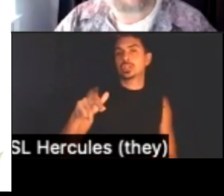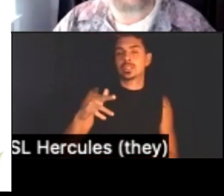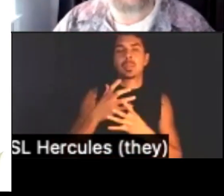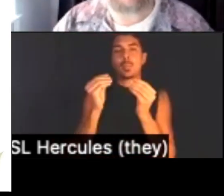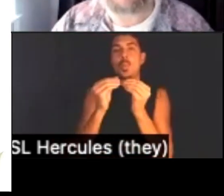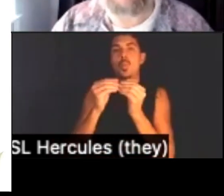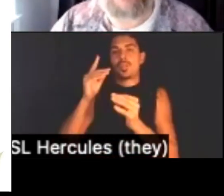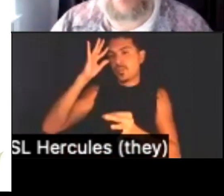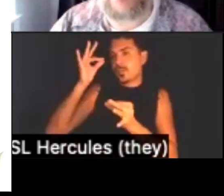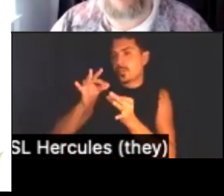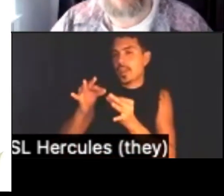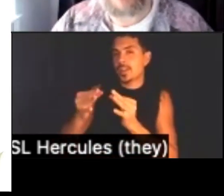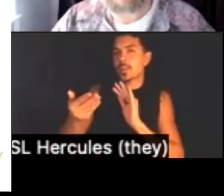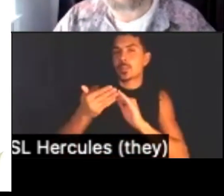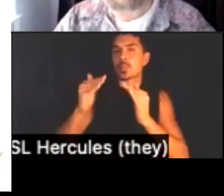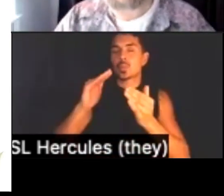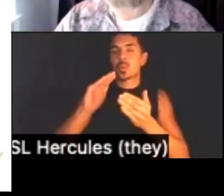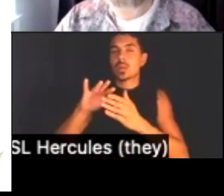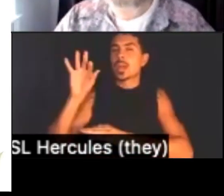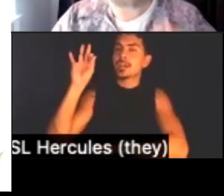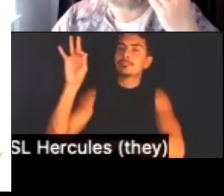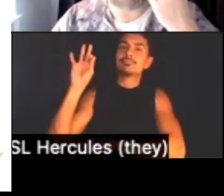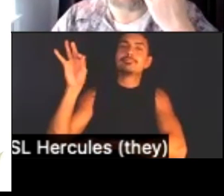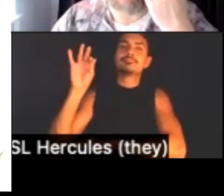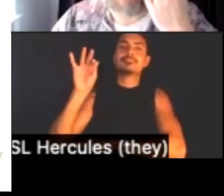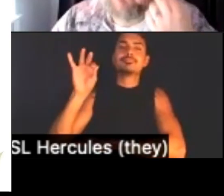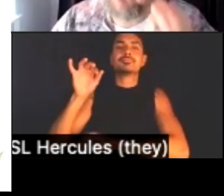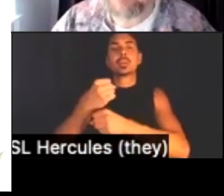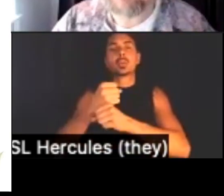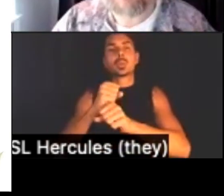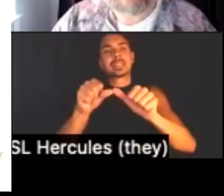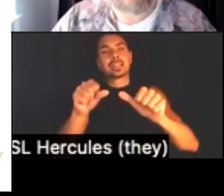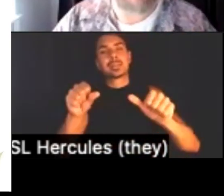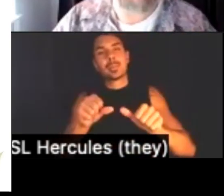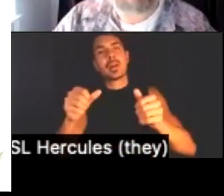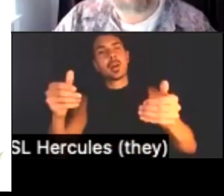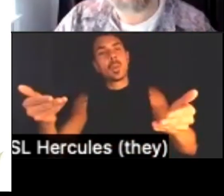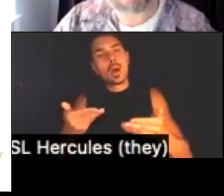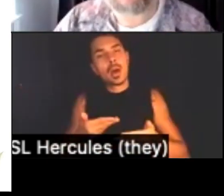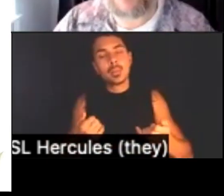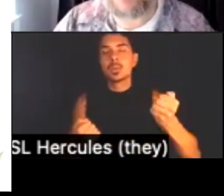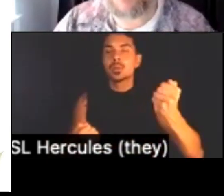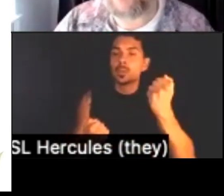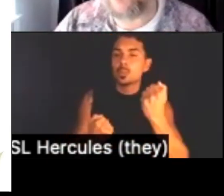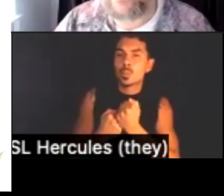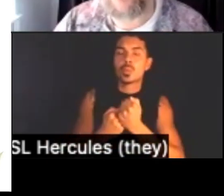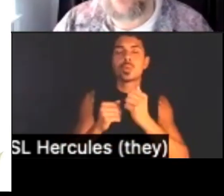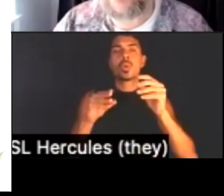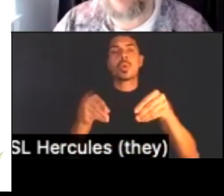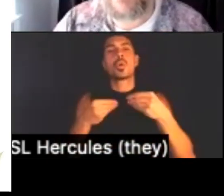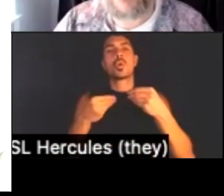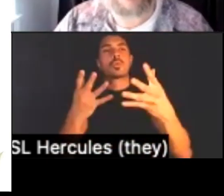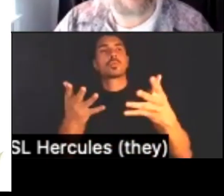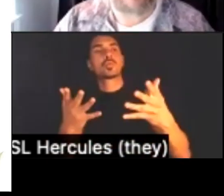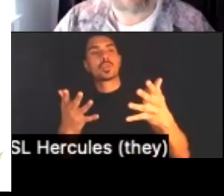create spaces of welcome, create spaces of support, offer spaces for trans folks to meet,